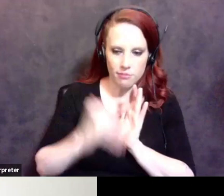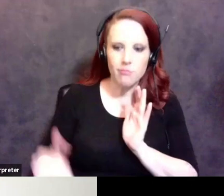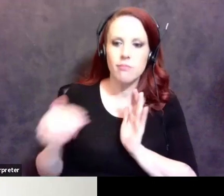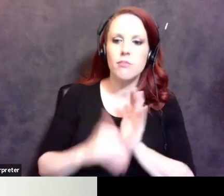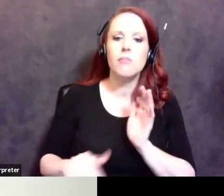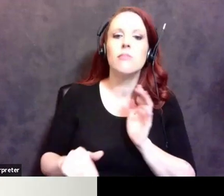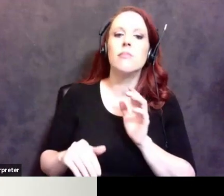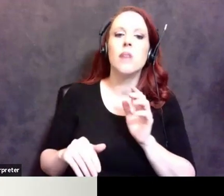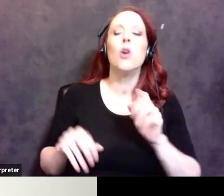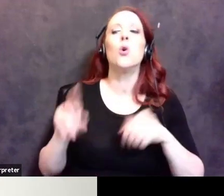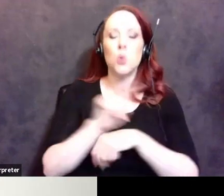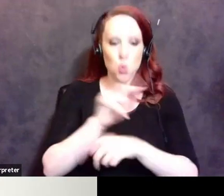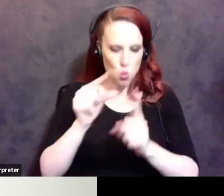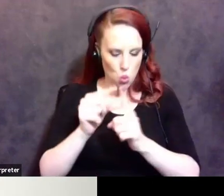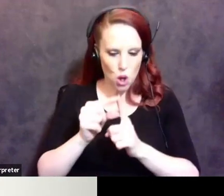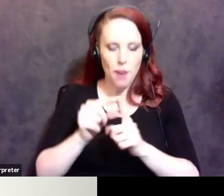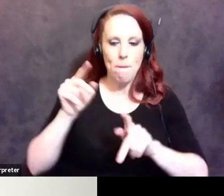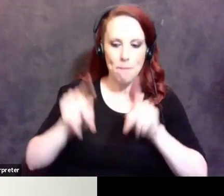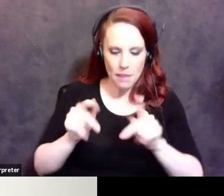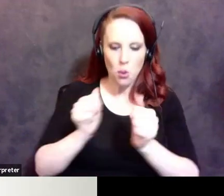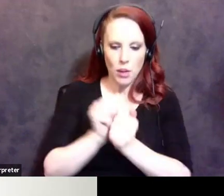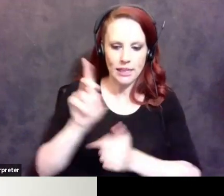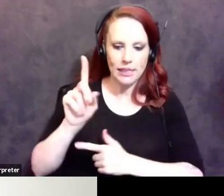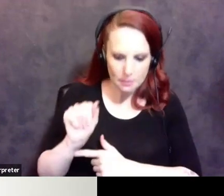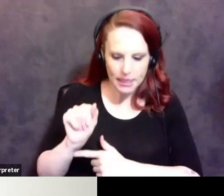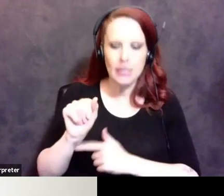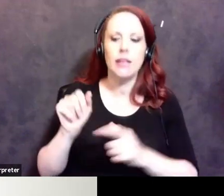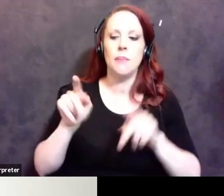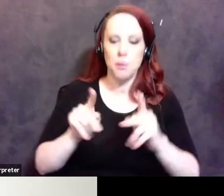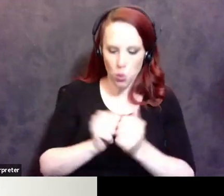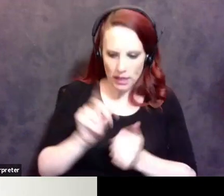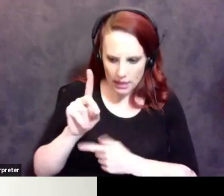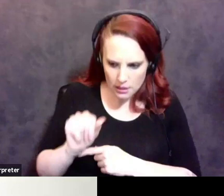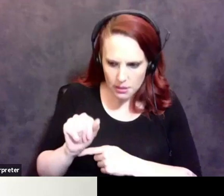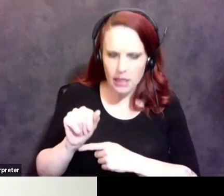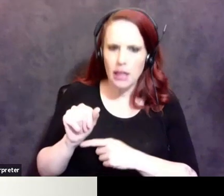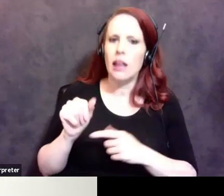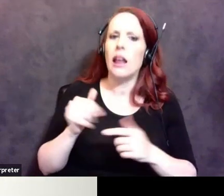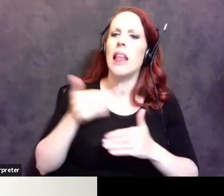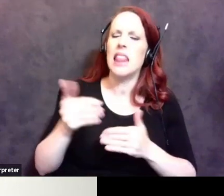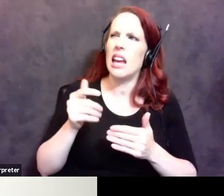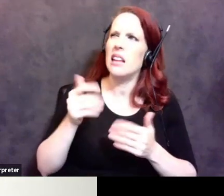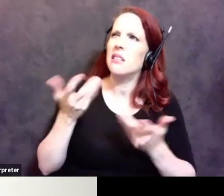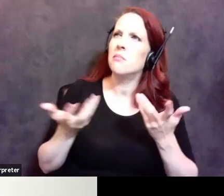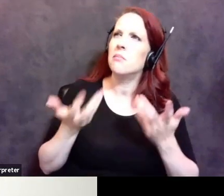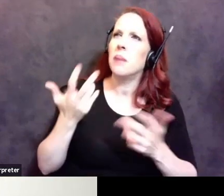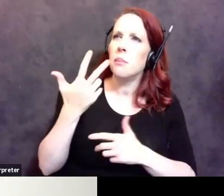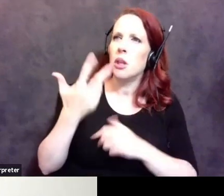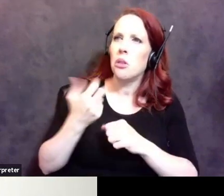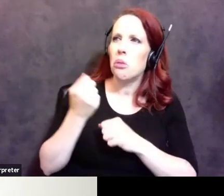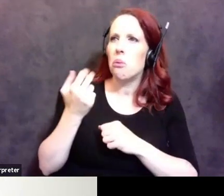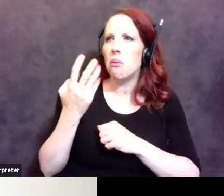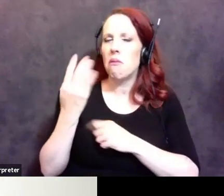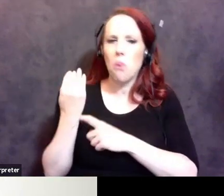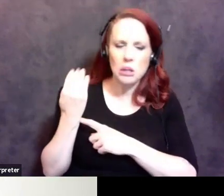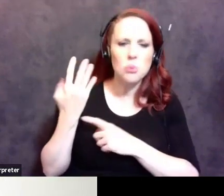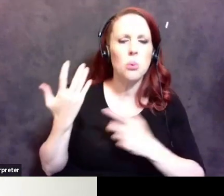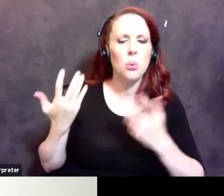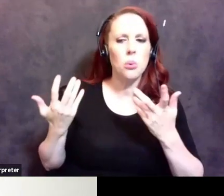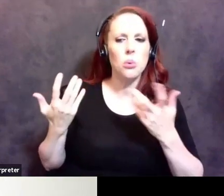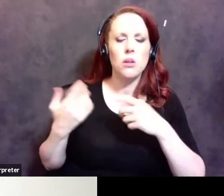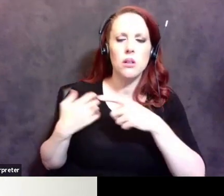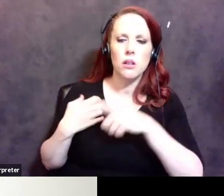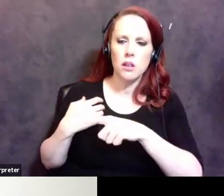with disabilities. Then I started hearing maybe three or four years ago, a lot of people